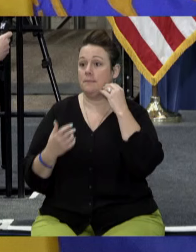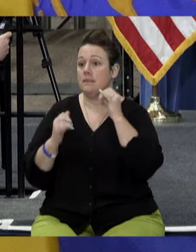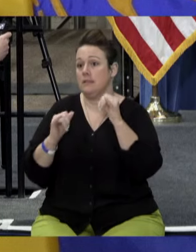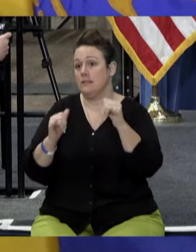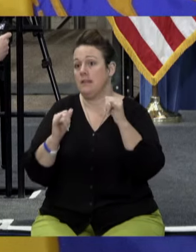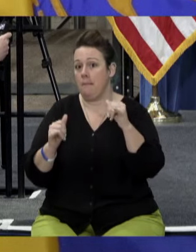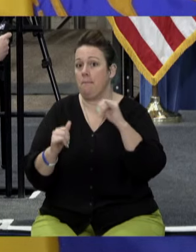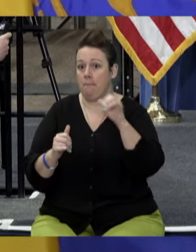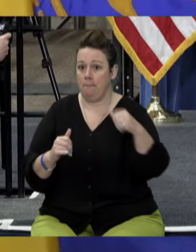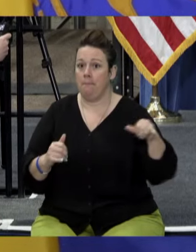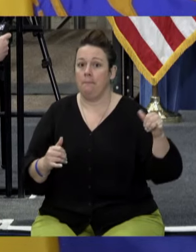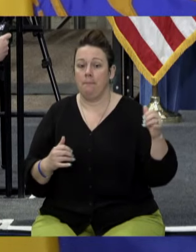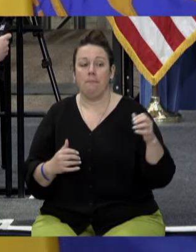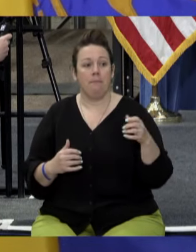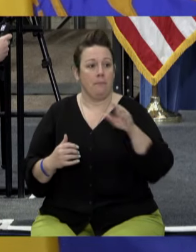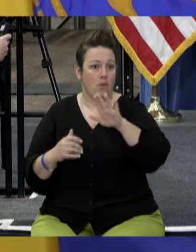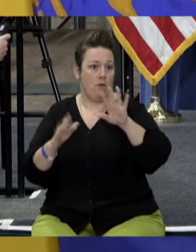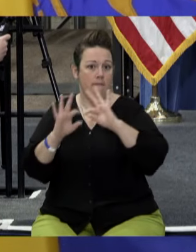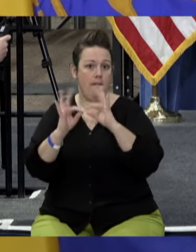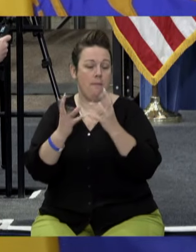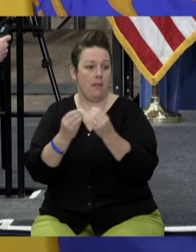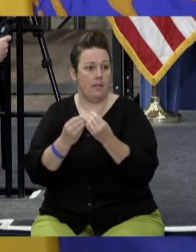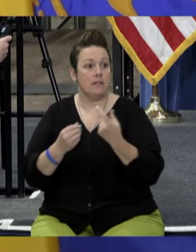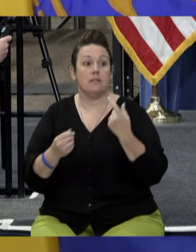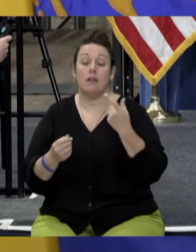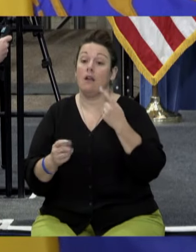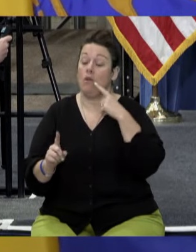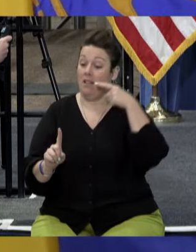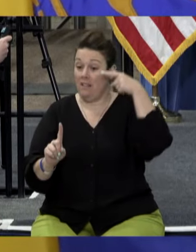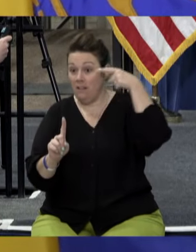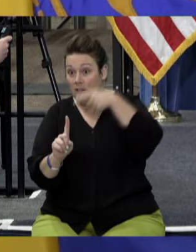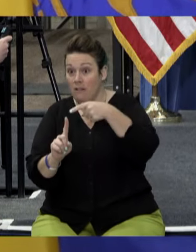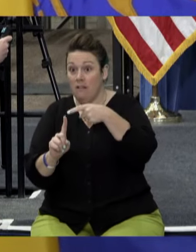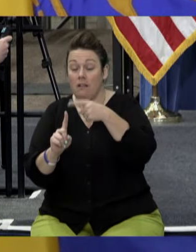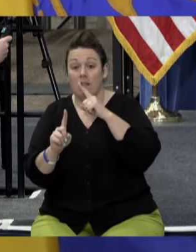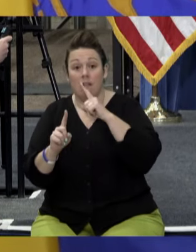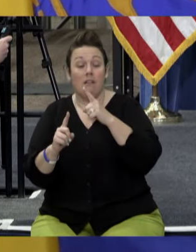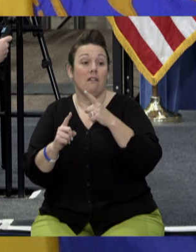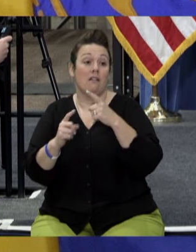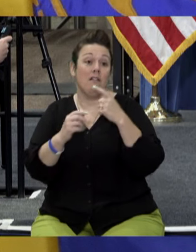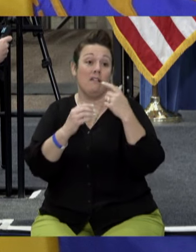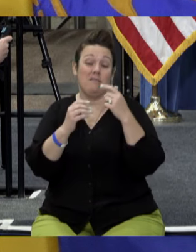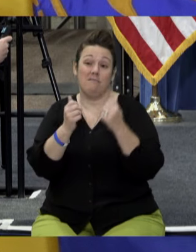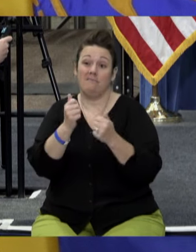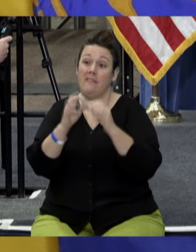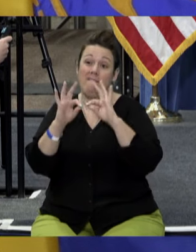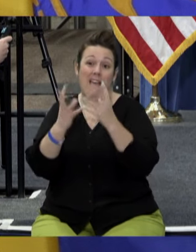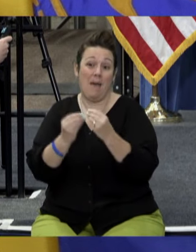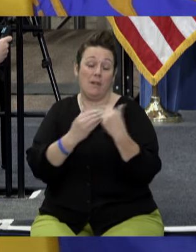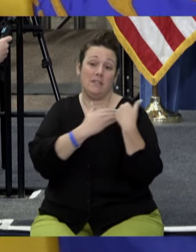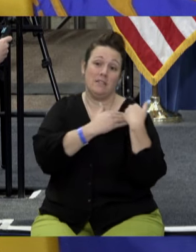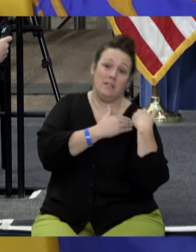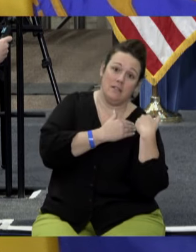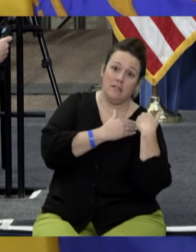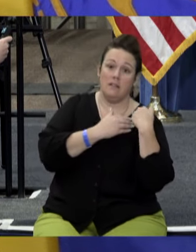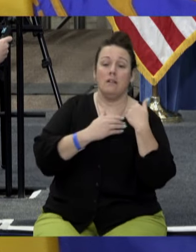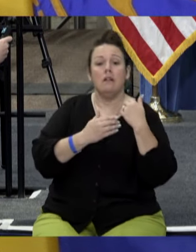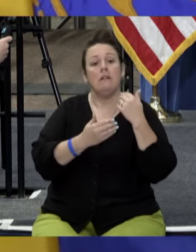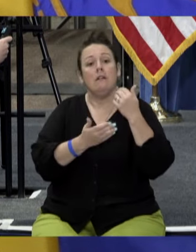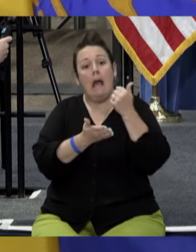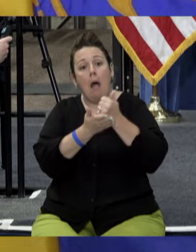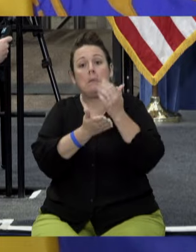families. It falls to the families in most cases, with some help with professional caregivers to